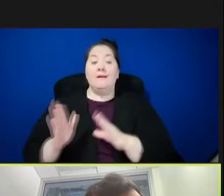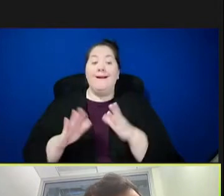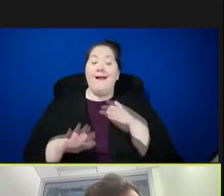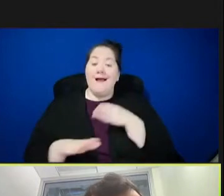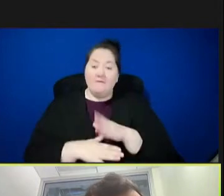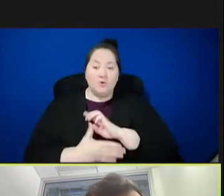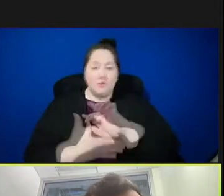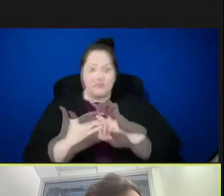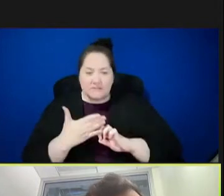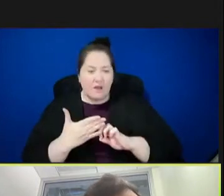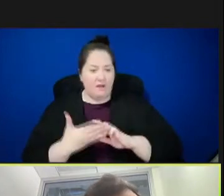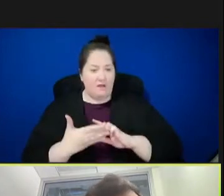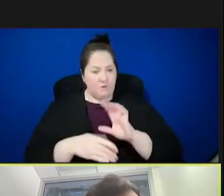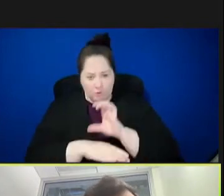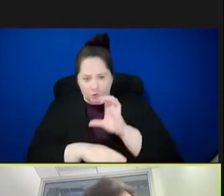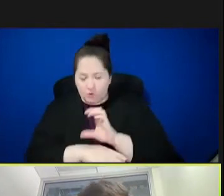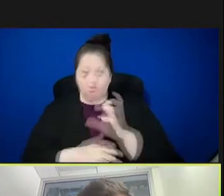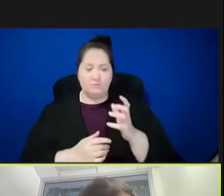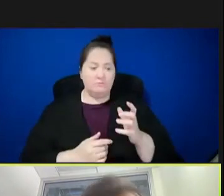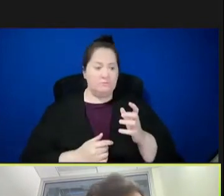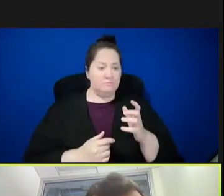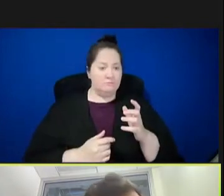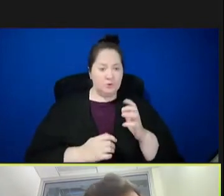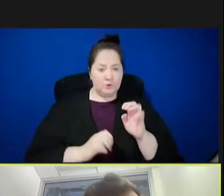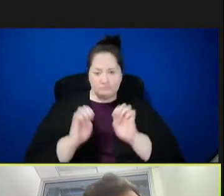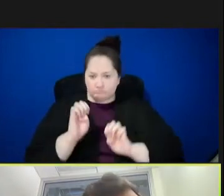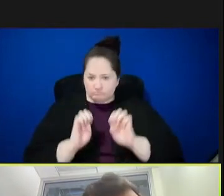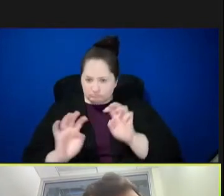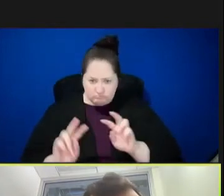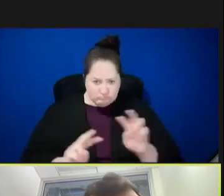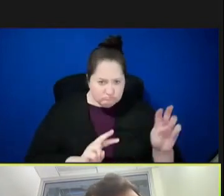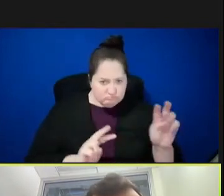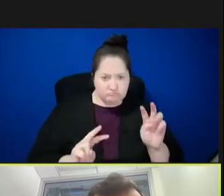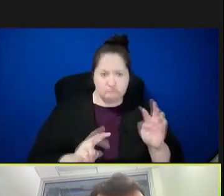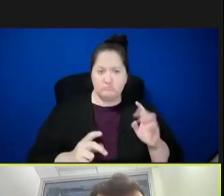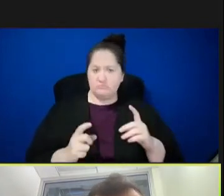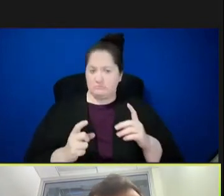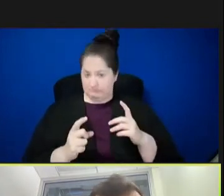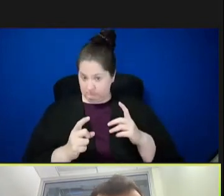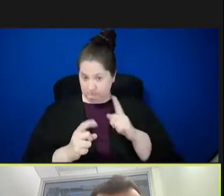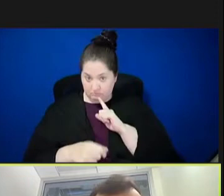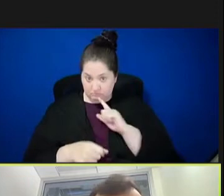in the computer to do experimentation with it, right, and see, you know, determine structures